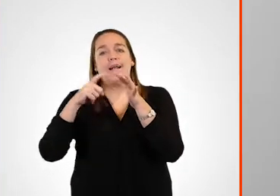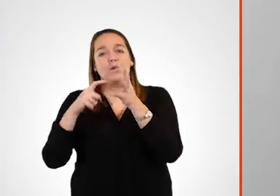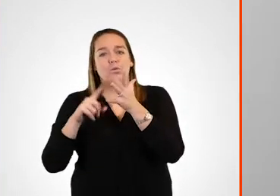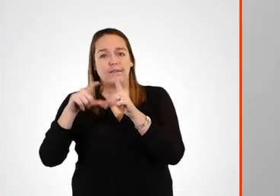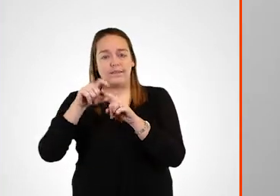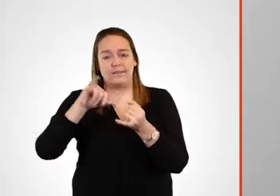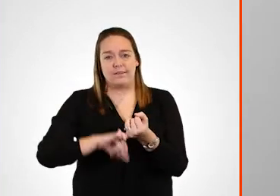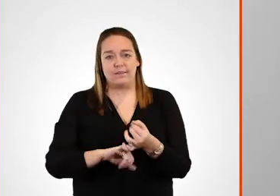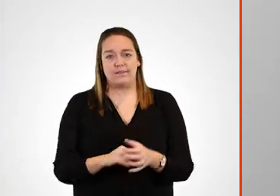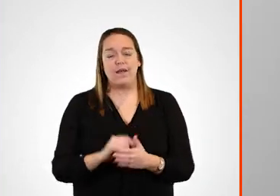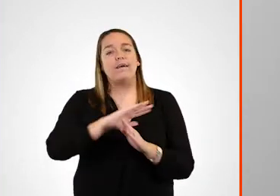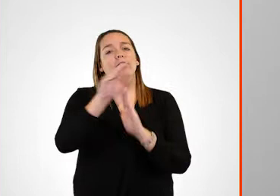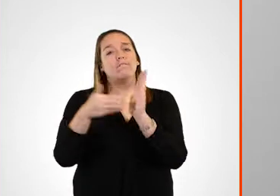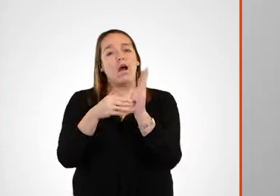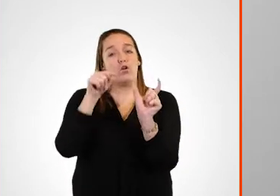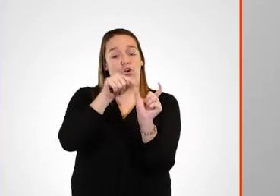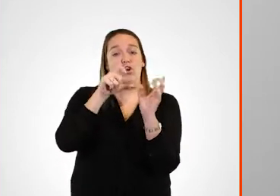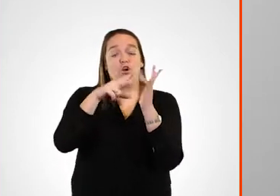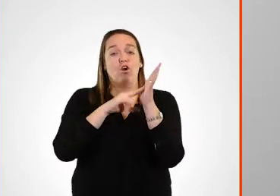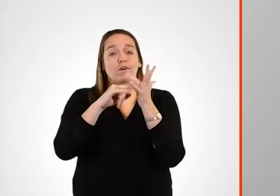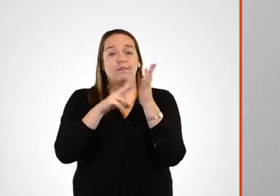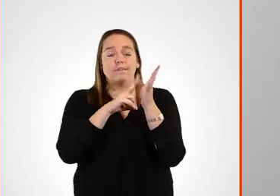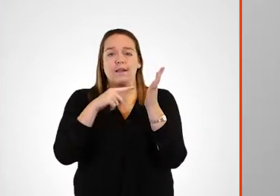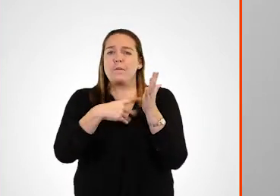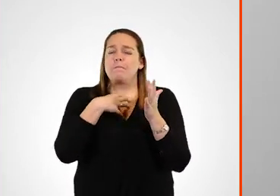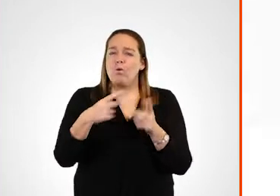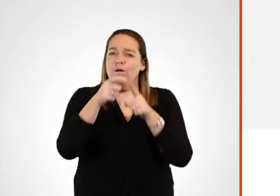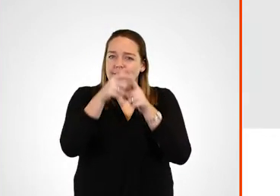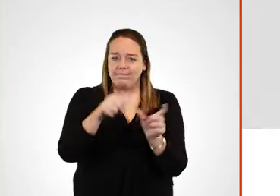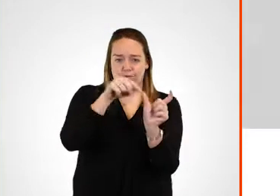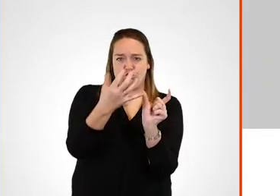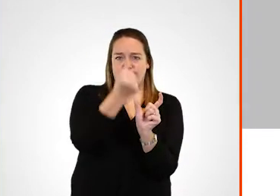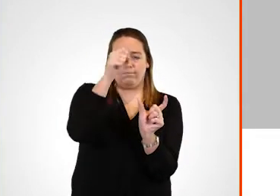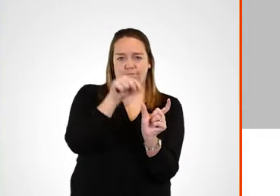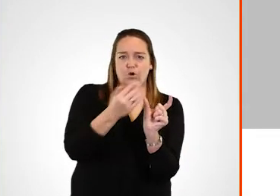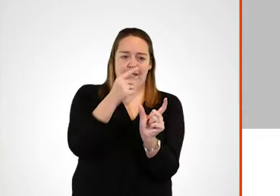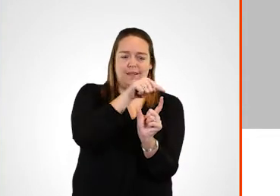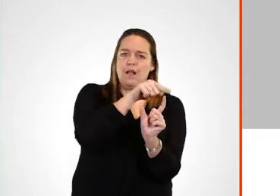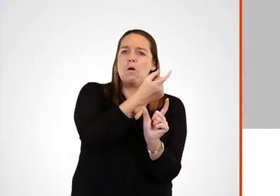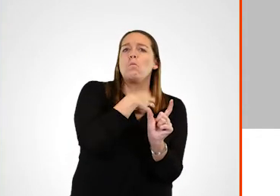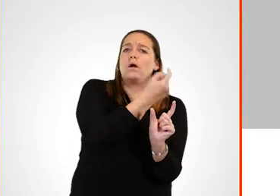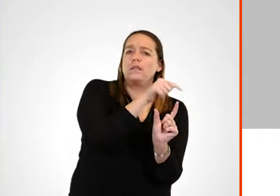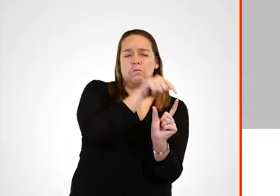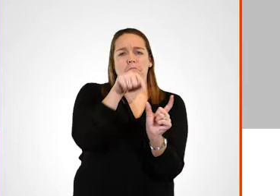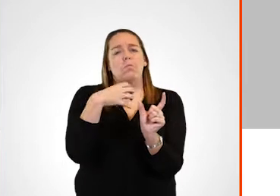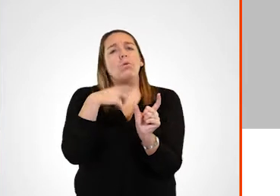and final consonants were more difficult to acquire than initial consonants in general.